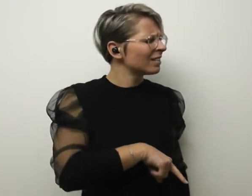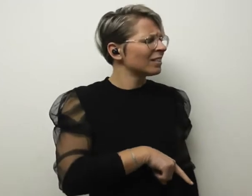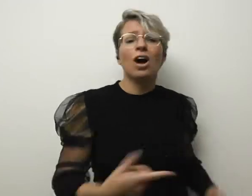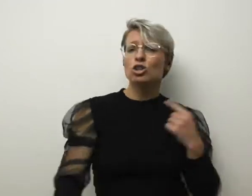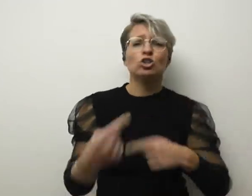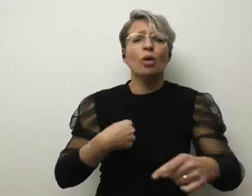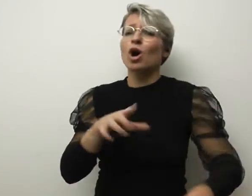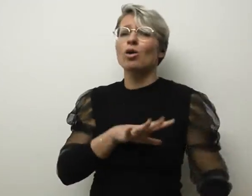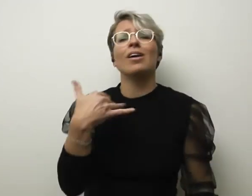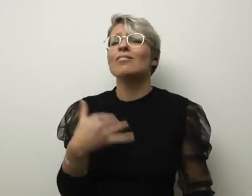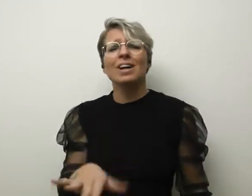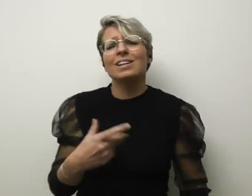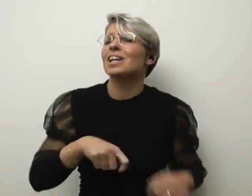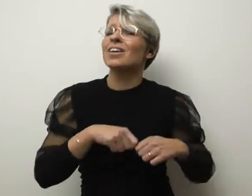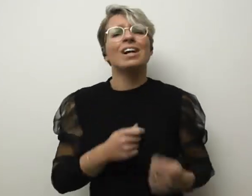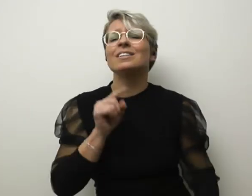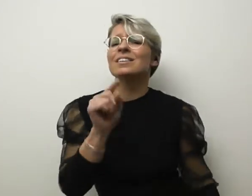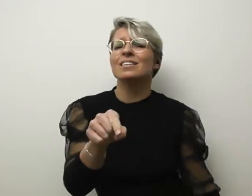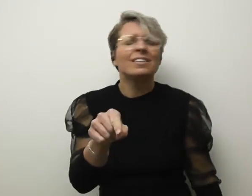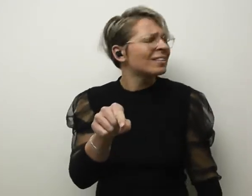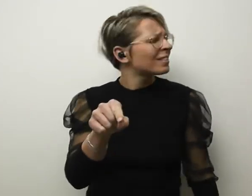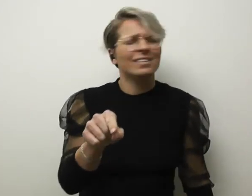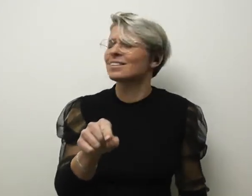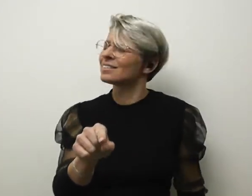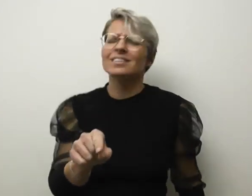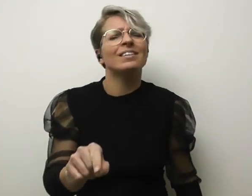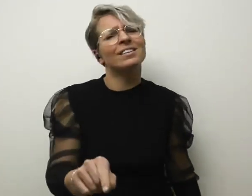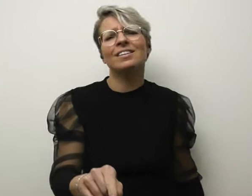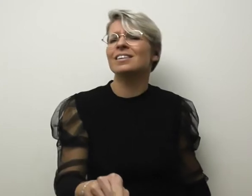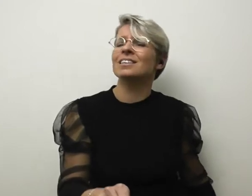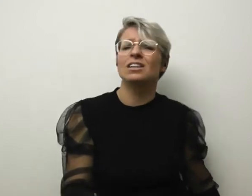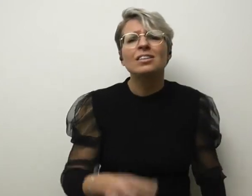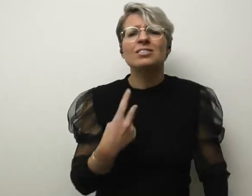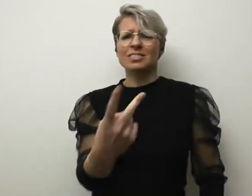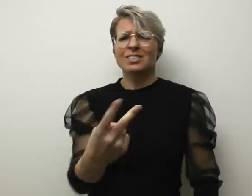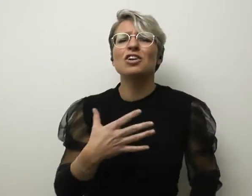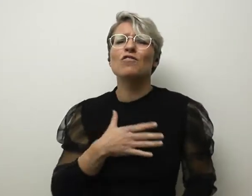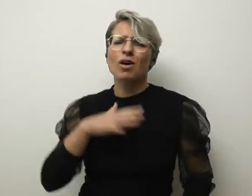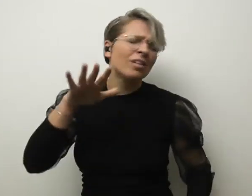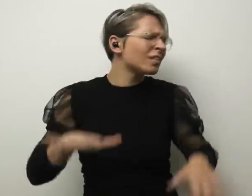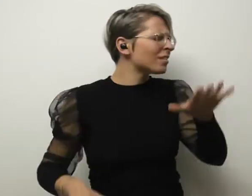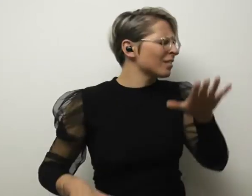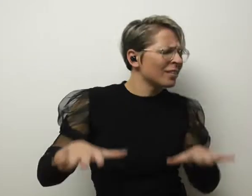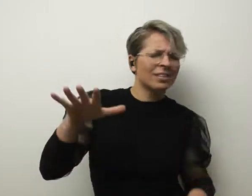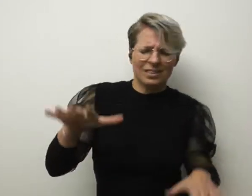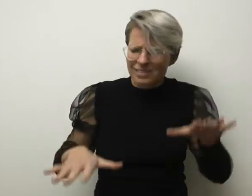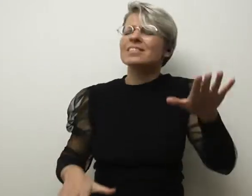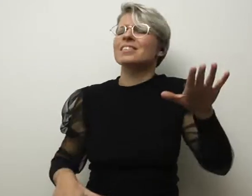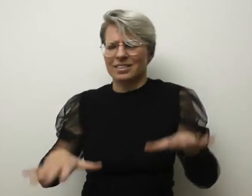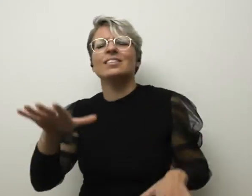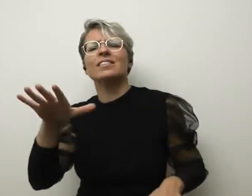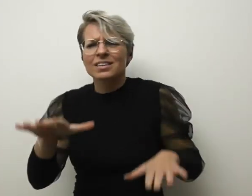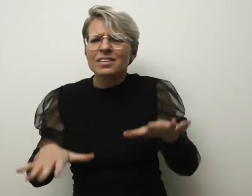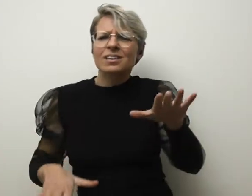Unaware I'm tearing you asunder. Ooh, there is thunder in our hearts.